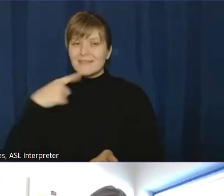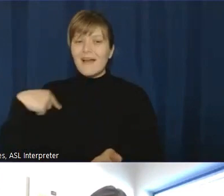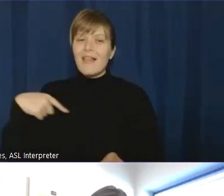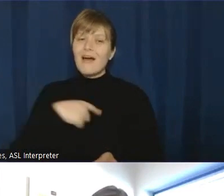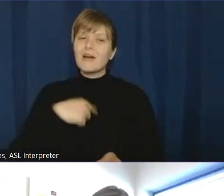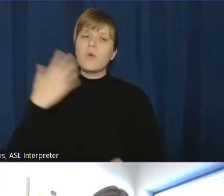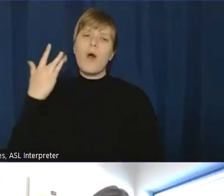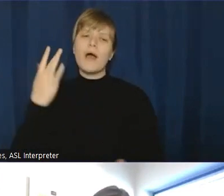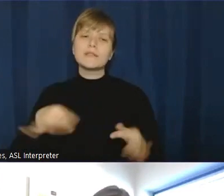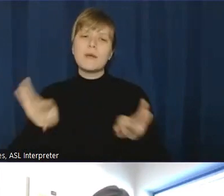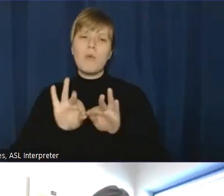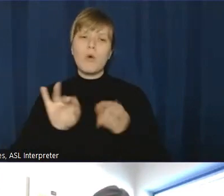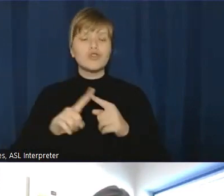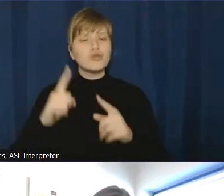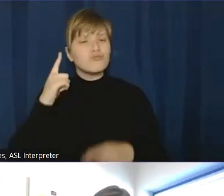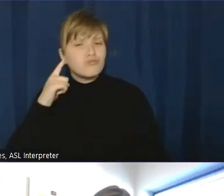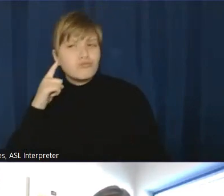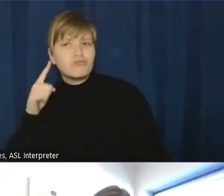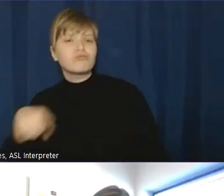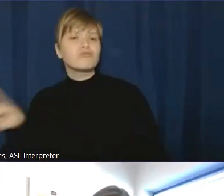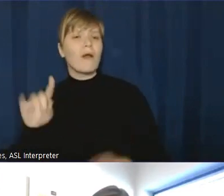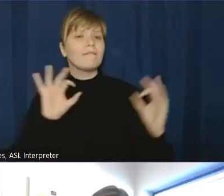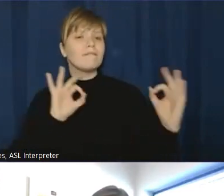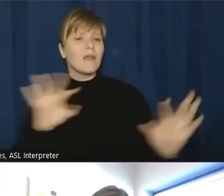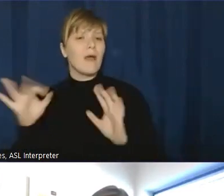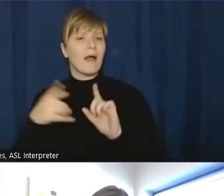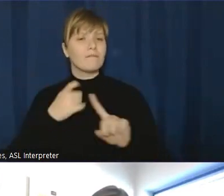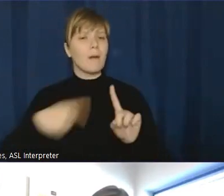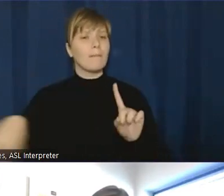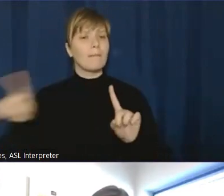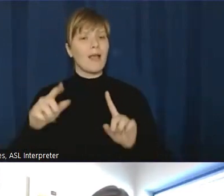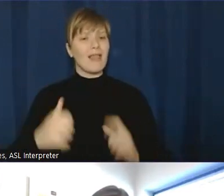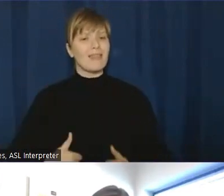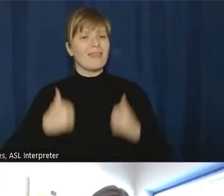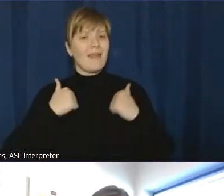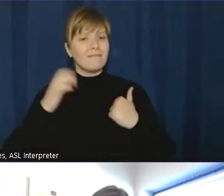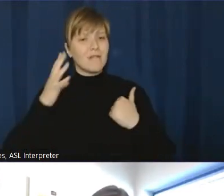input from people with lived experiences, both in planning and once you were operational?